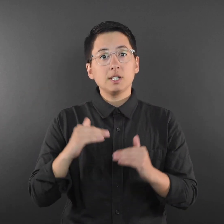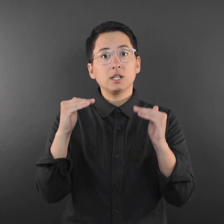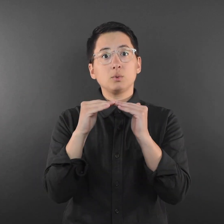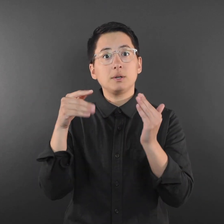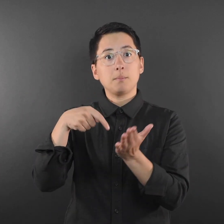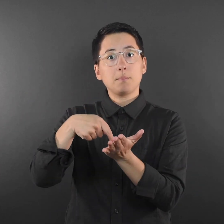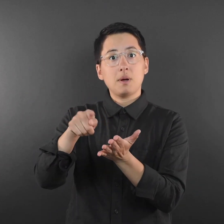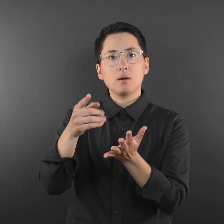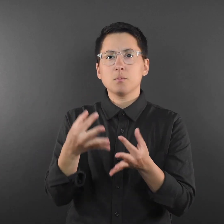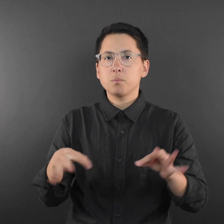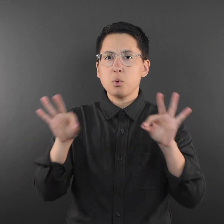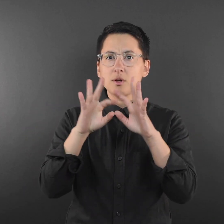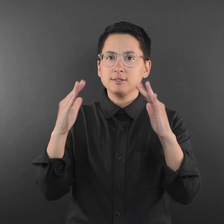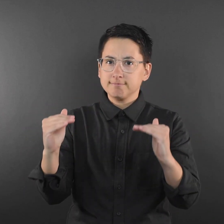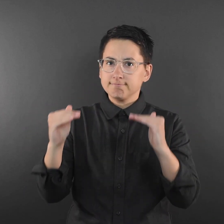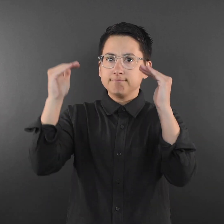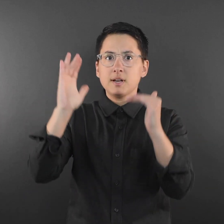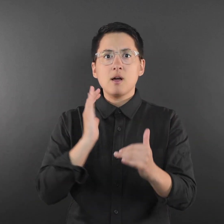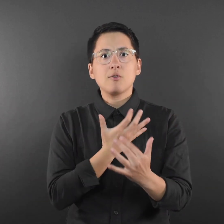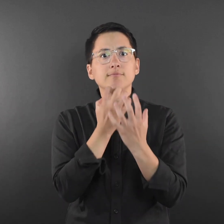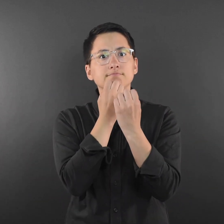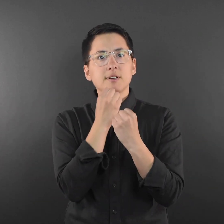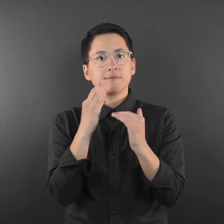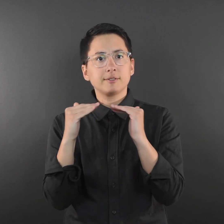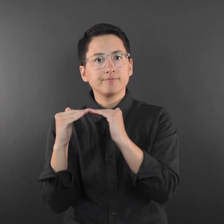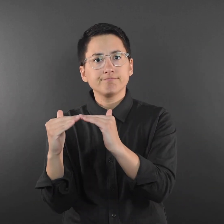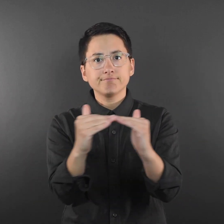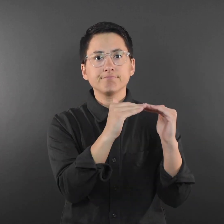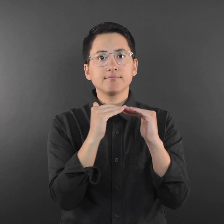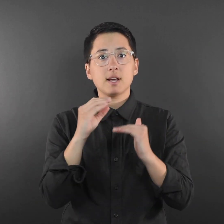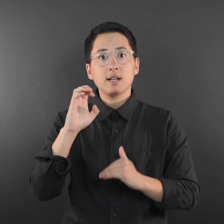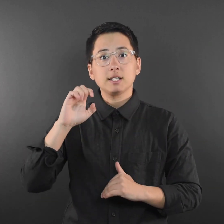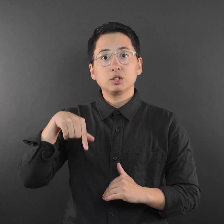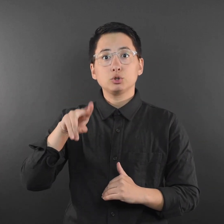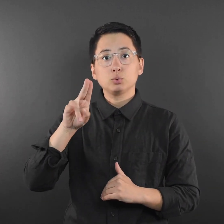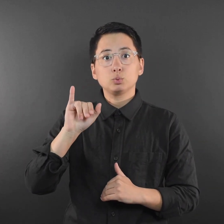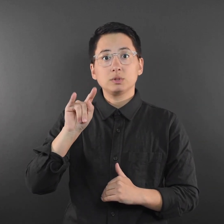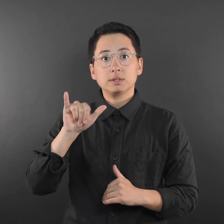Ensuring equal pay is essential to advancing the values of fairness and equity in Minnesota.